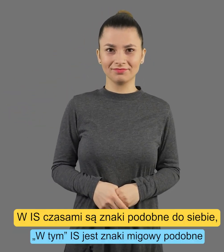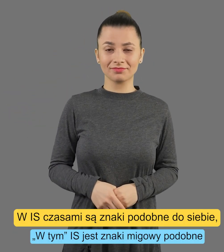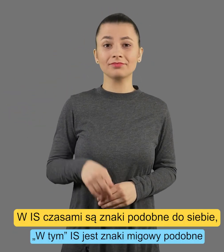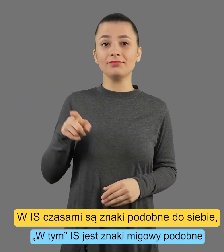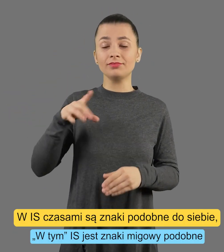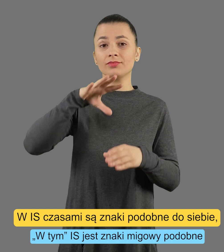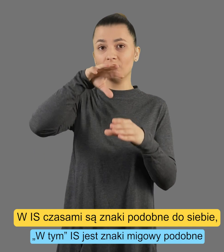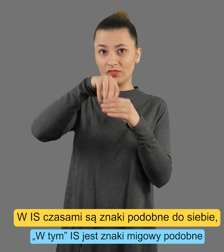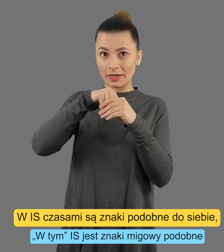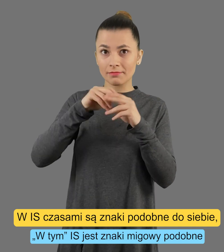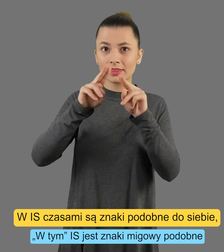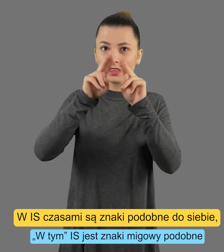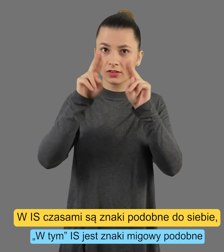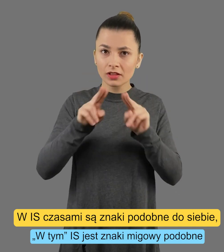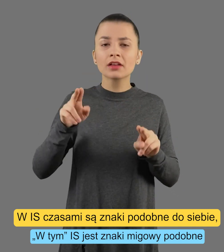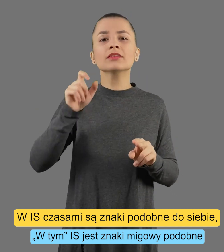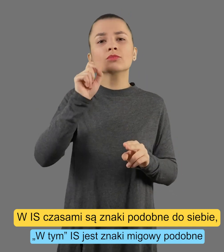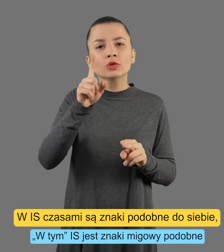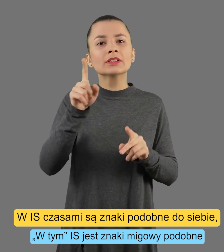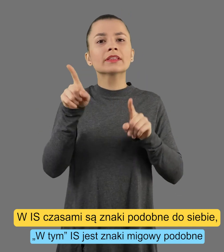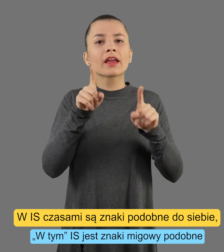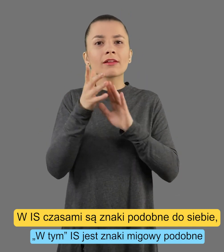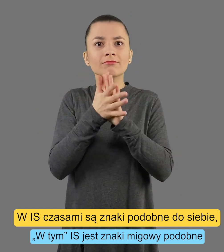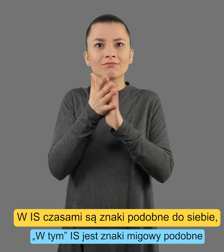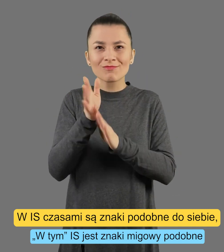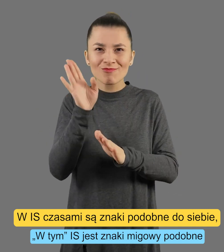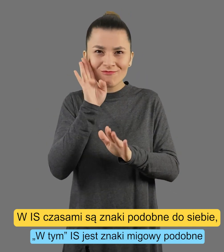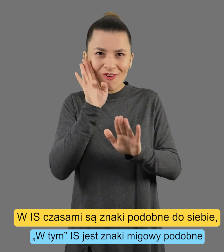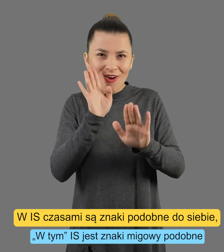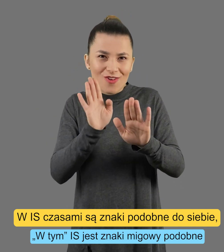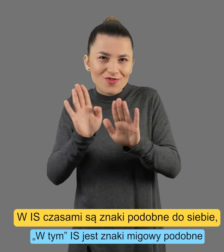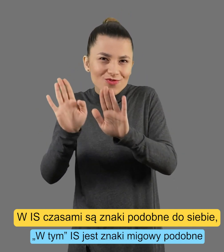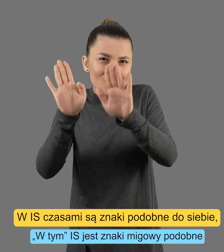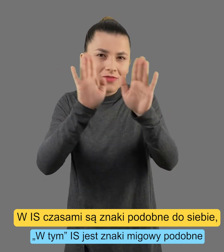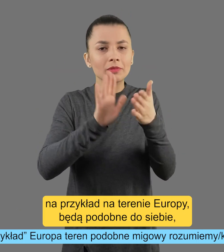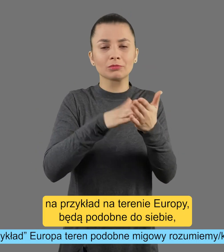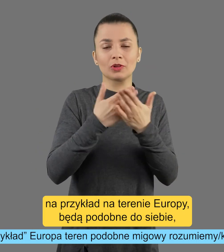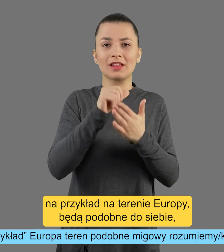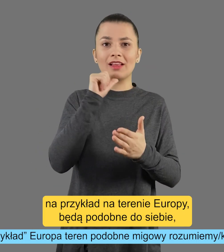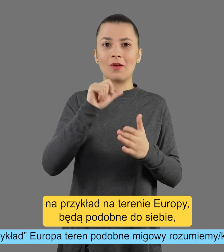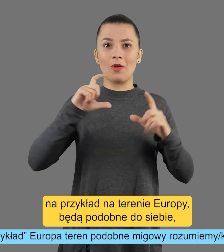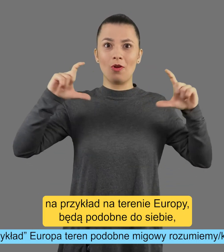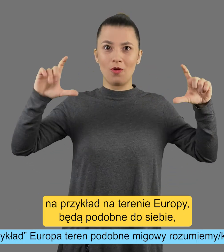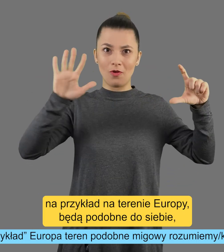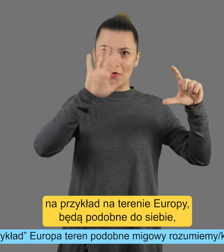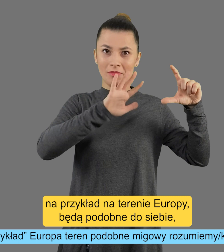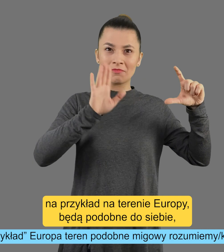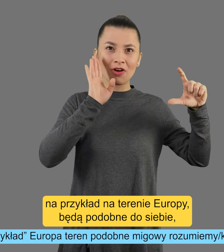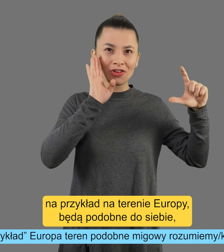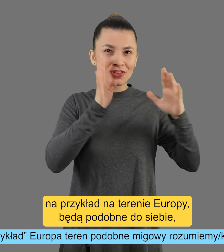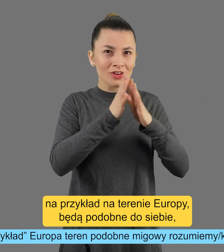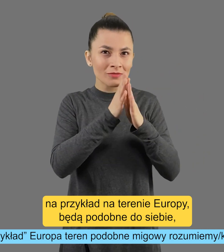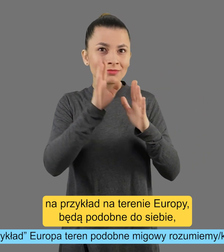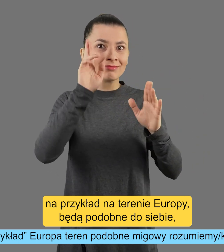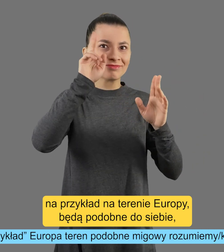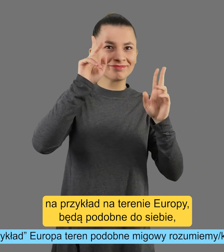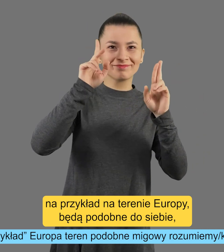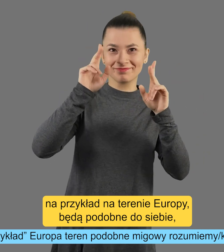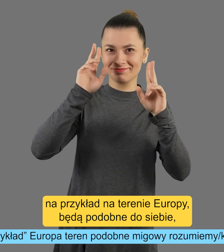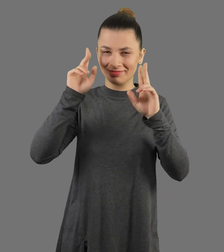In IS sometimes there are signs similar to each other, for example, in Europe, they will be similar to each other,